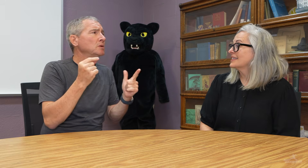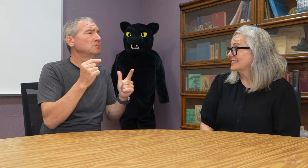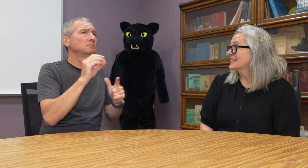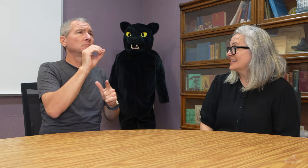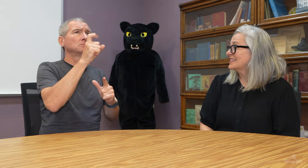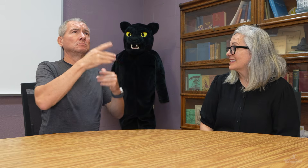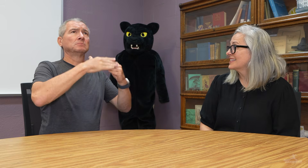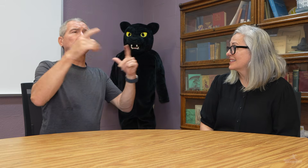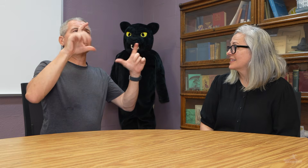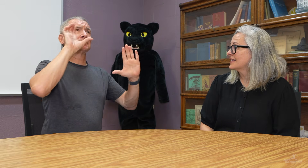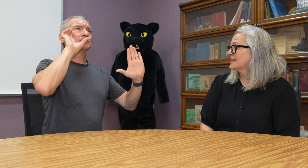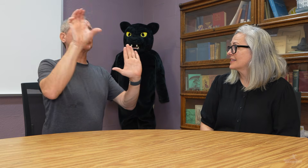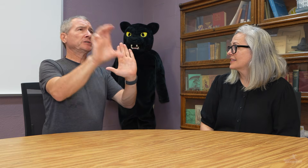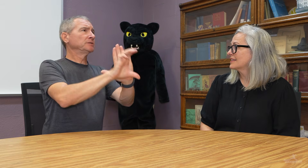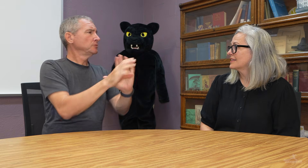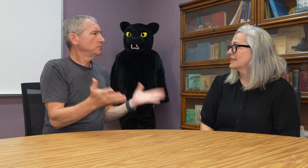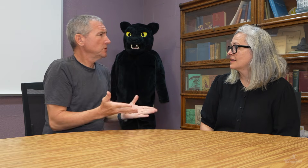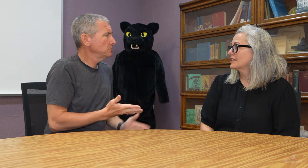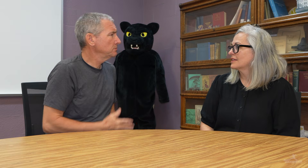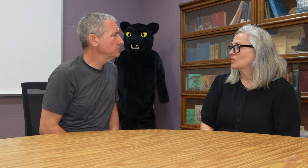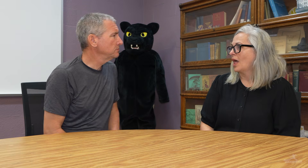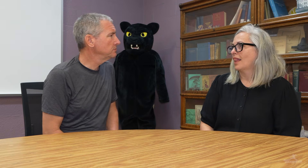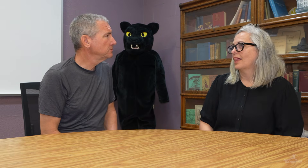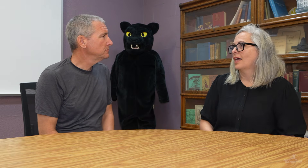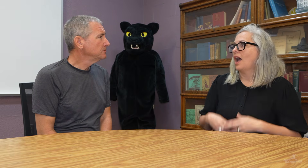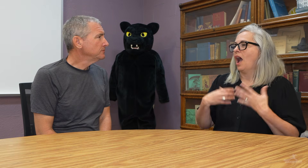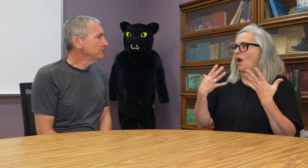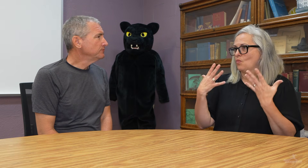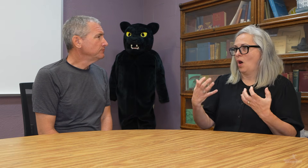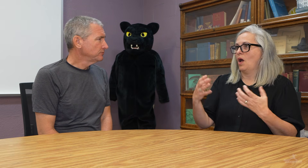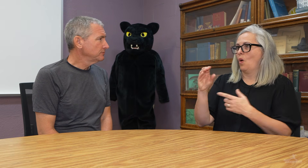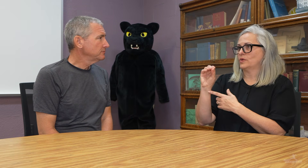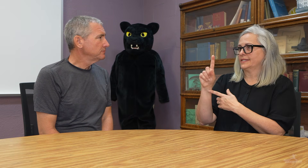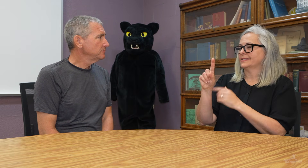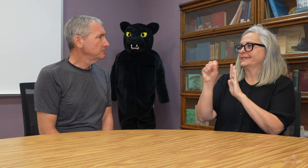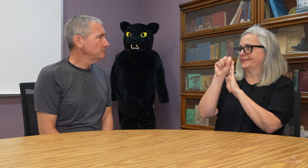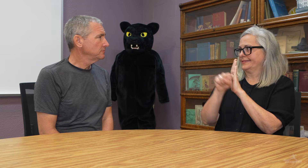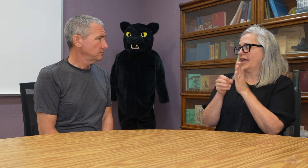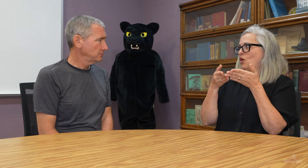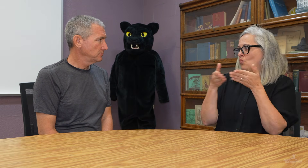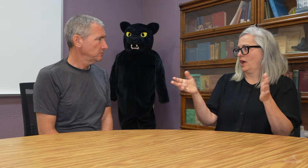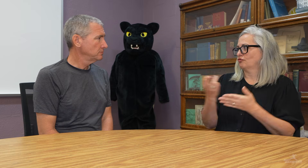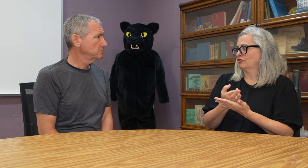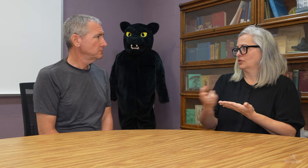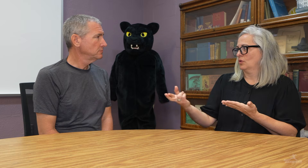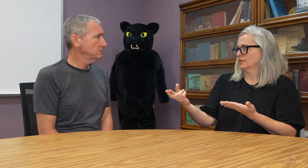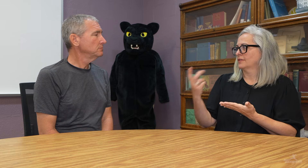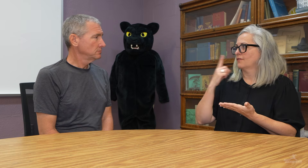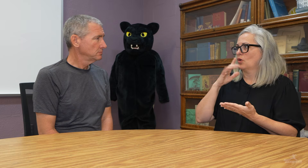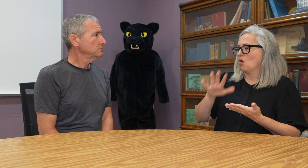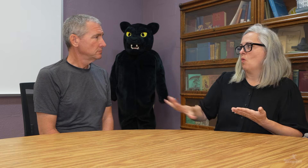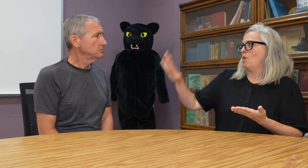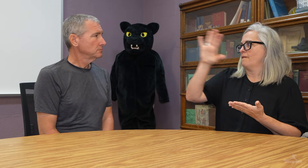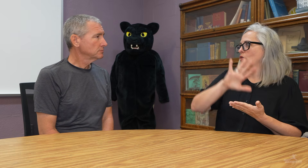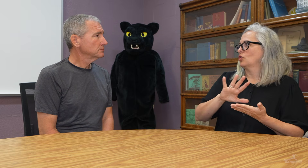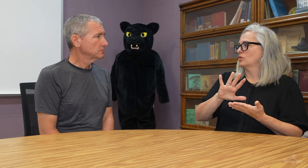what’s the big picture in your vision for OSD’s future? I want OSD to be a statewide resource for everyone.